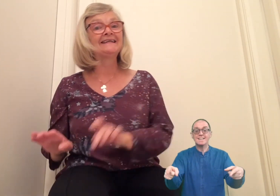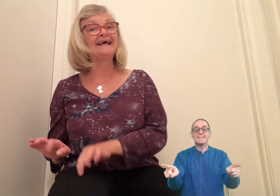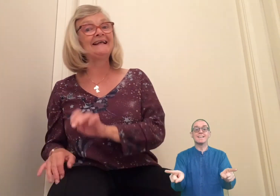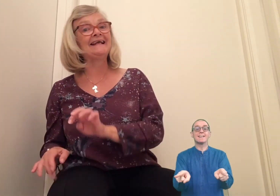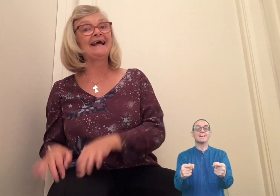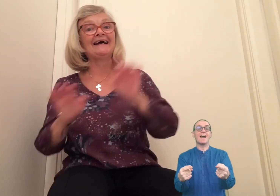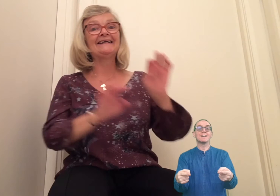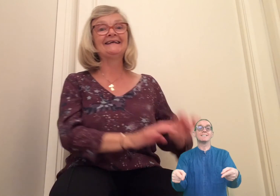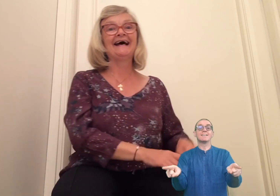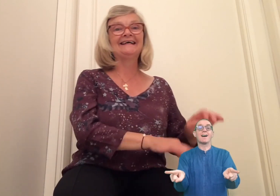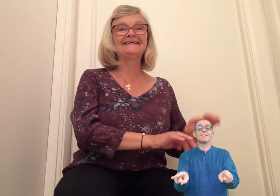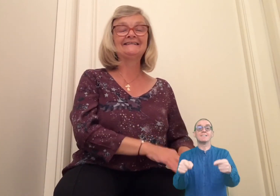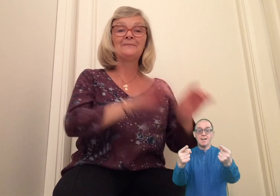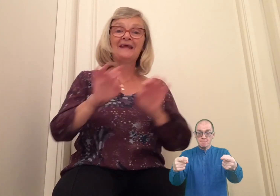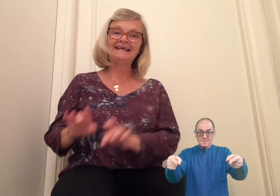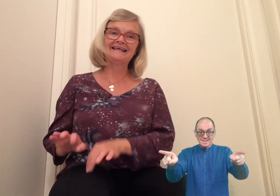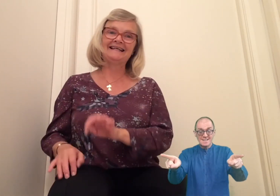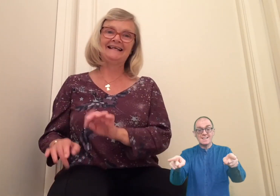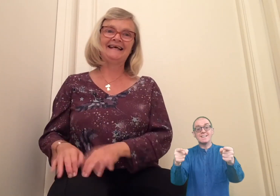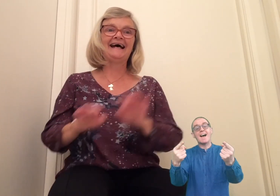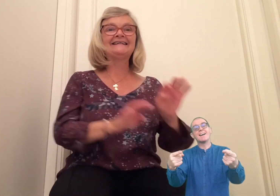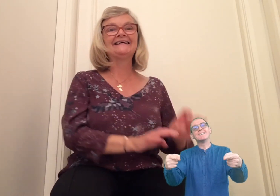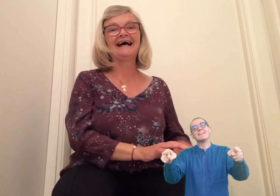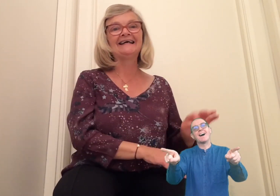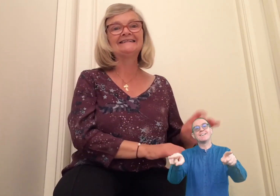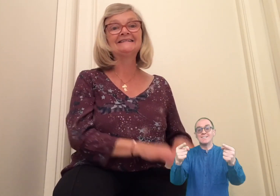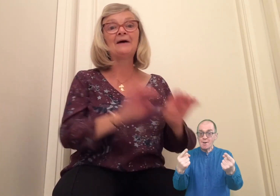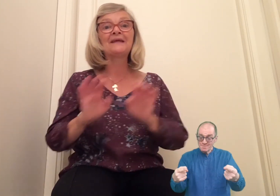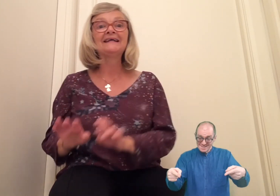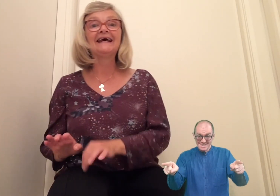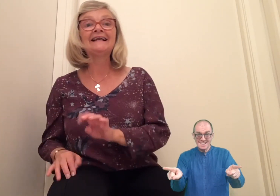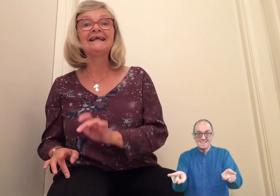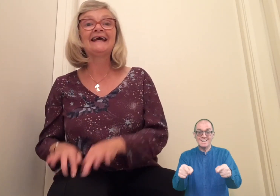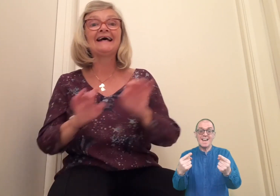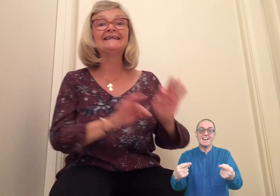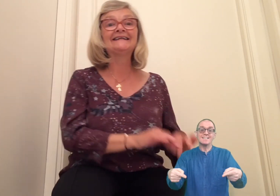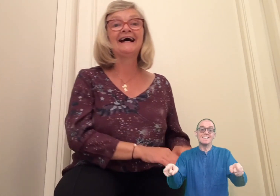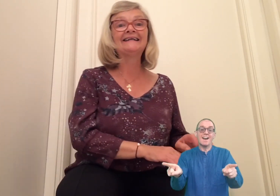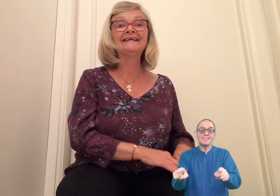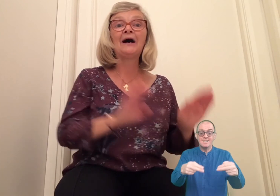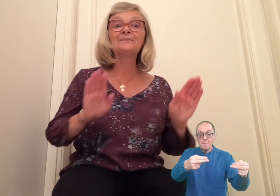Diddley di del diddle dum